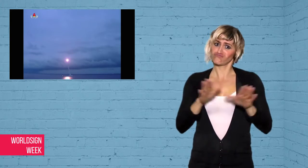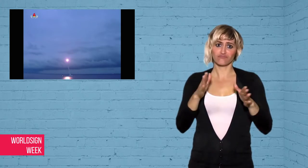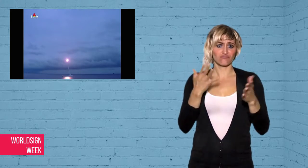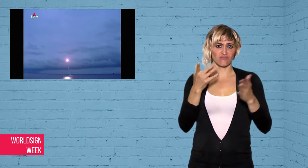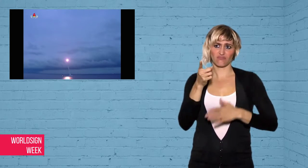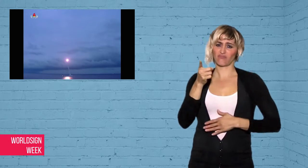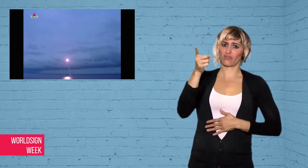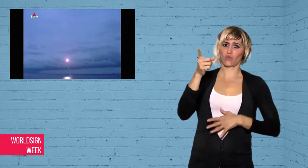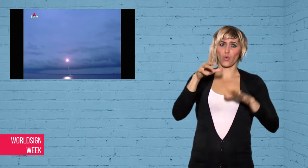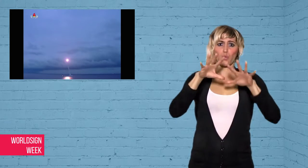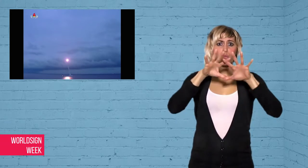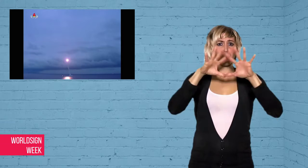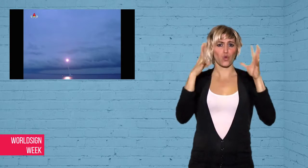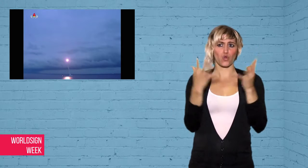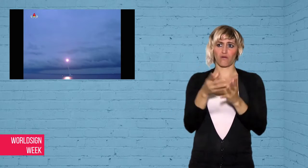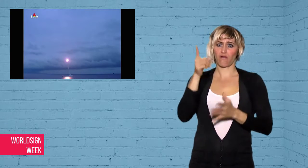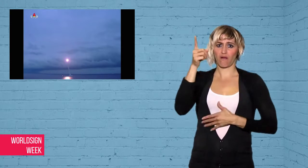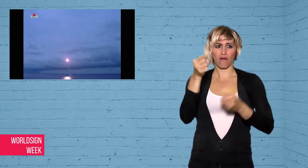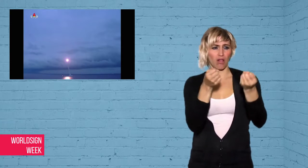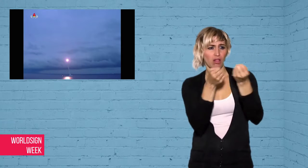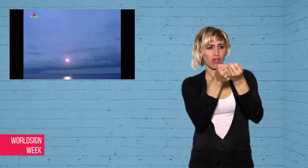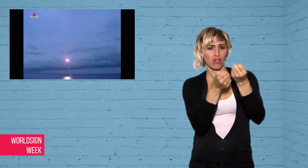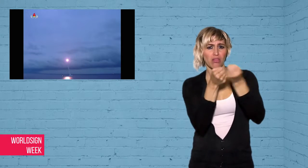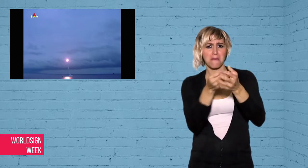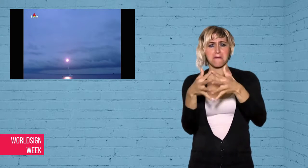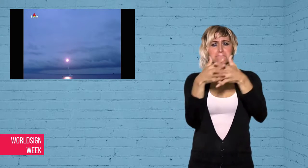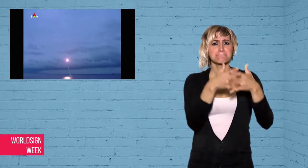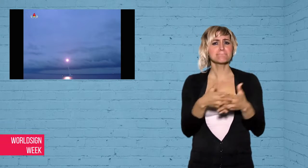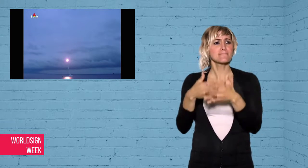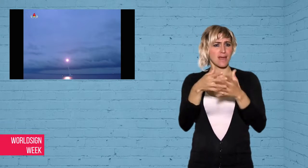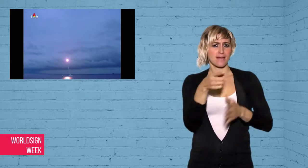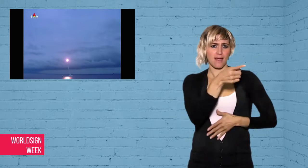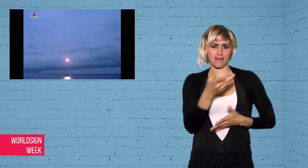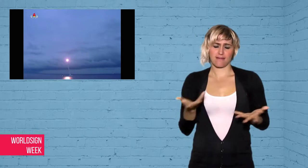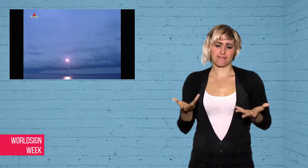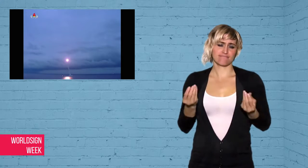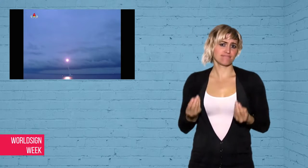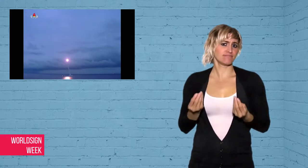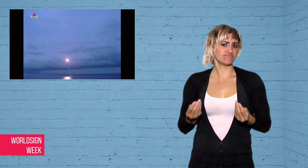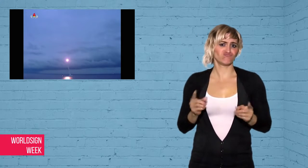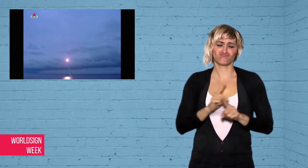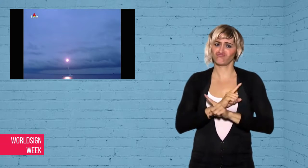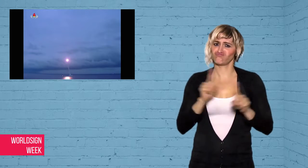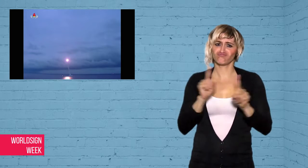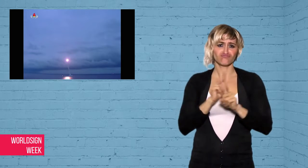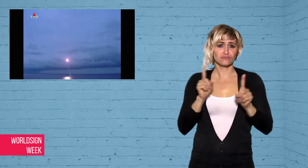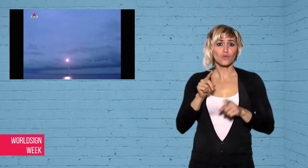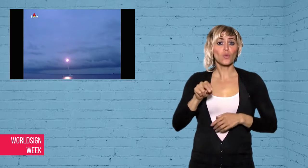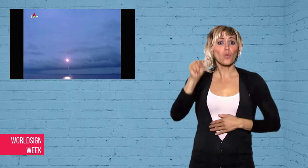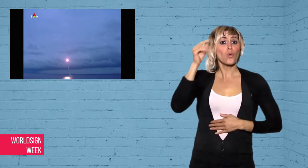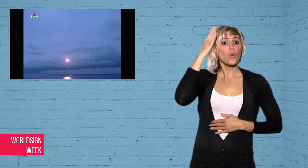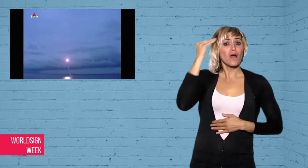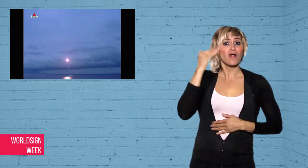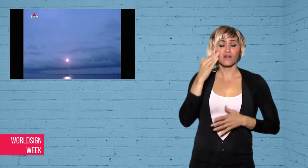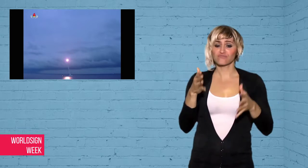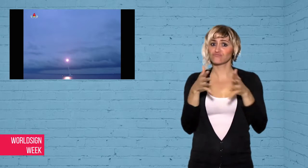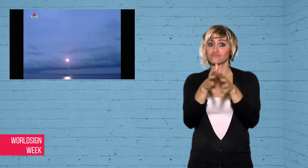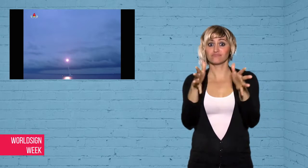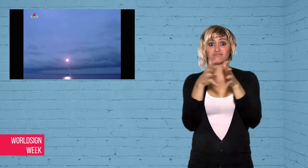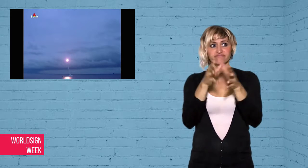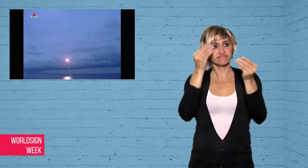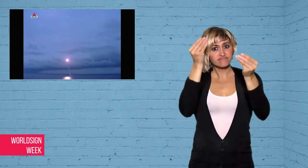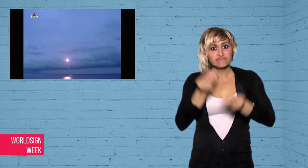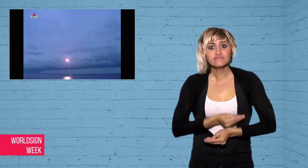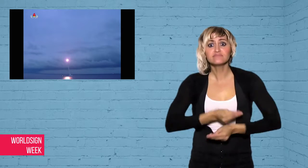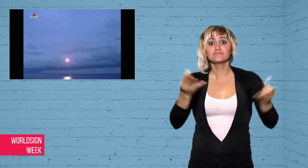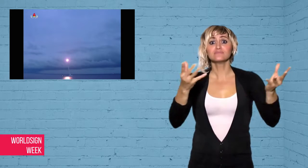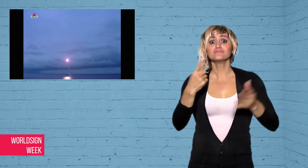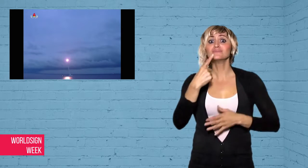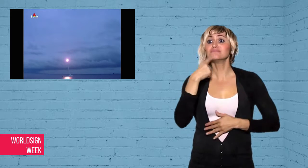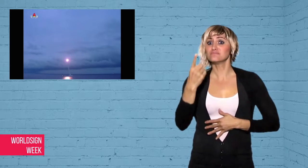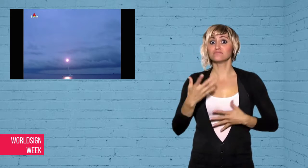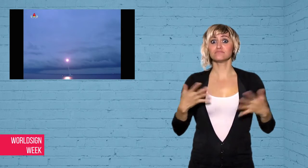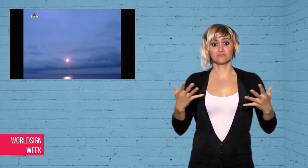refused and they accused the world of taking